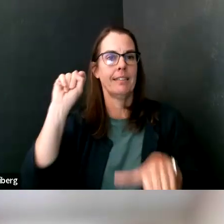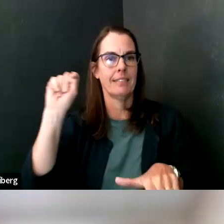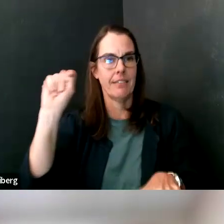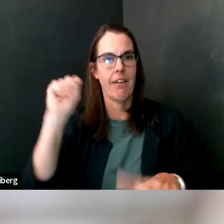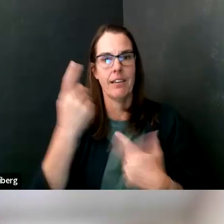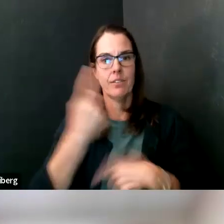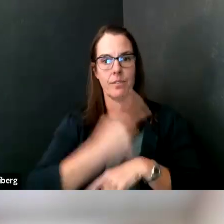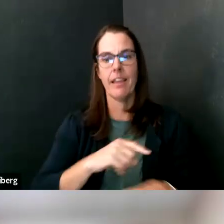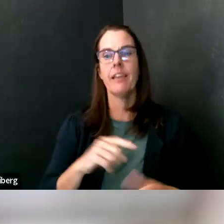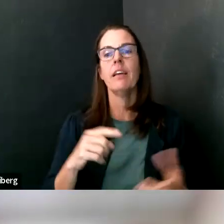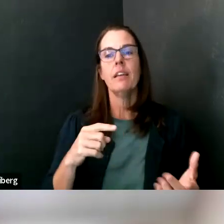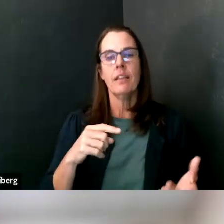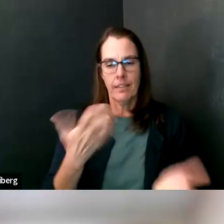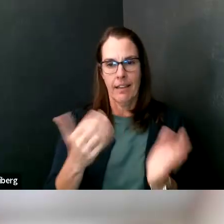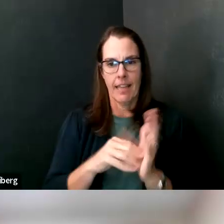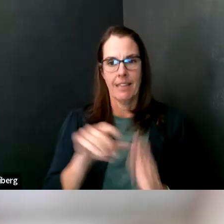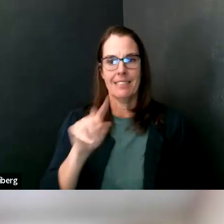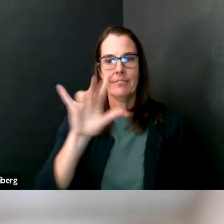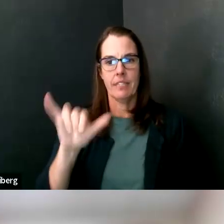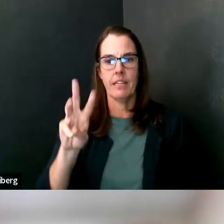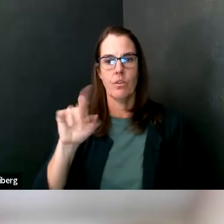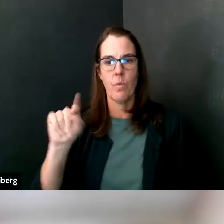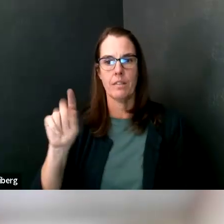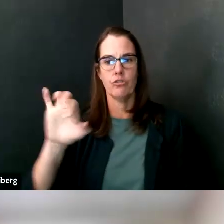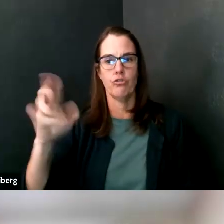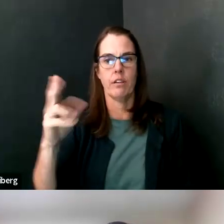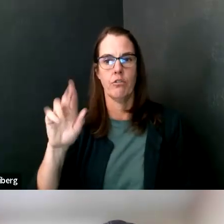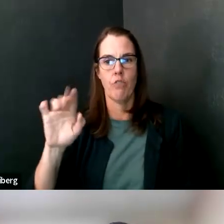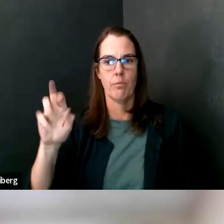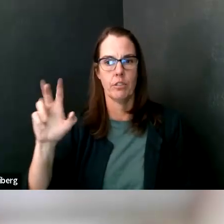Tiffany Wessard Robertson speaking on behalf of Ensuring Access Through Collaborative Health and